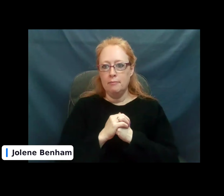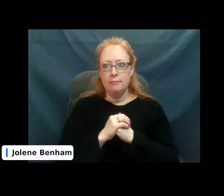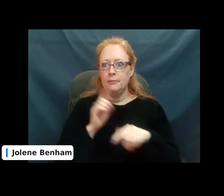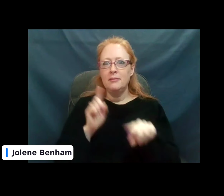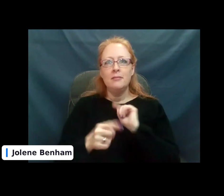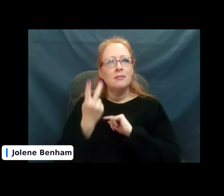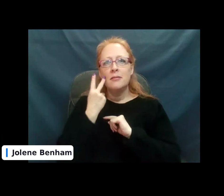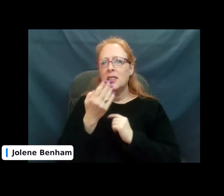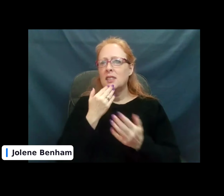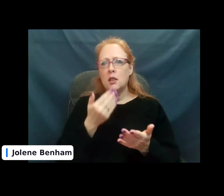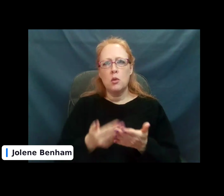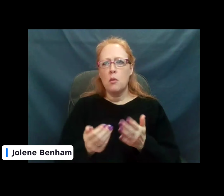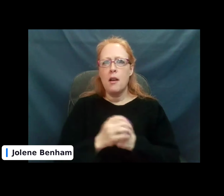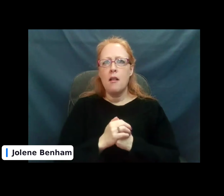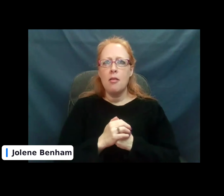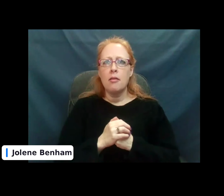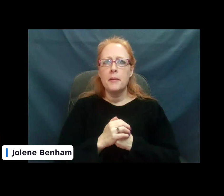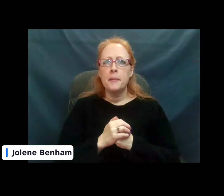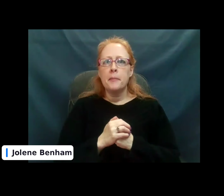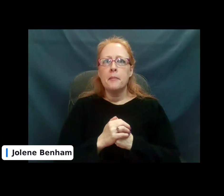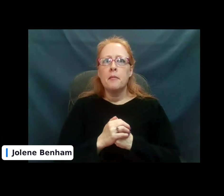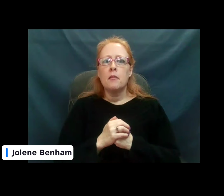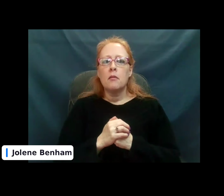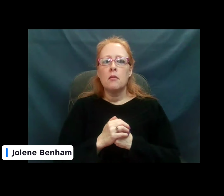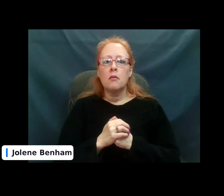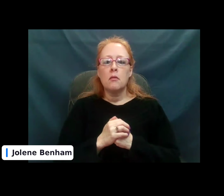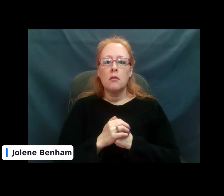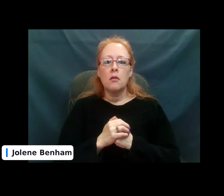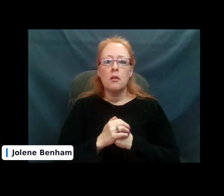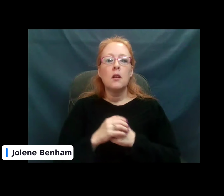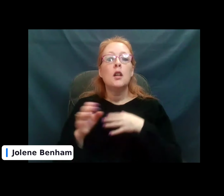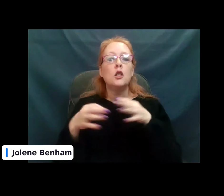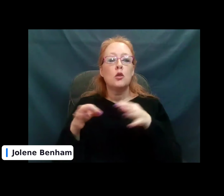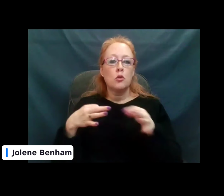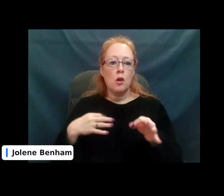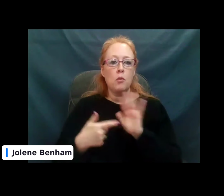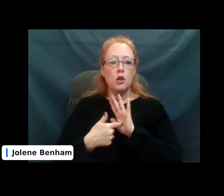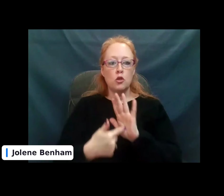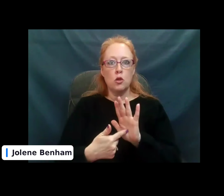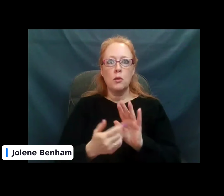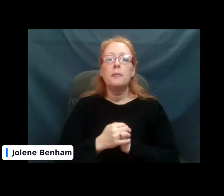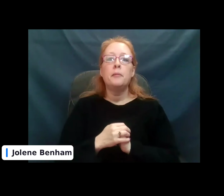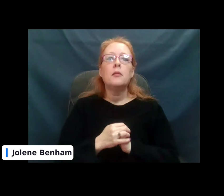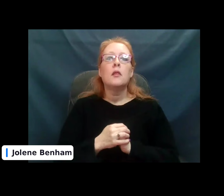Here's a few of the things that unfortunately with room camera not functioning well, but, here's a great example of something that's terrible. And again you probably can't see it too well.